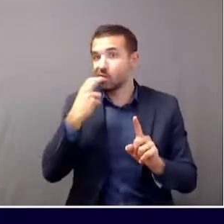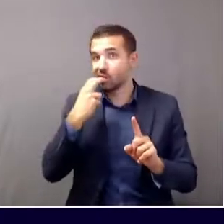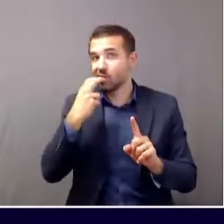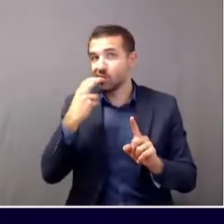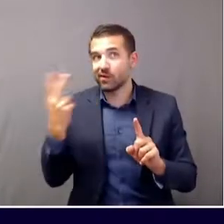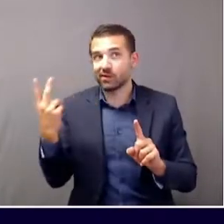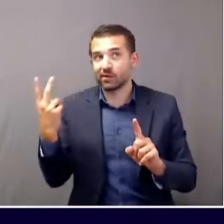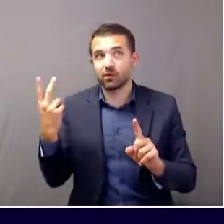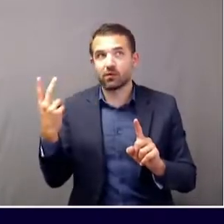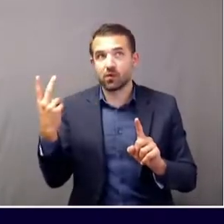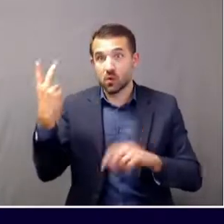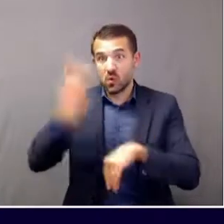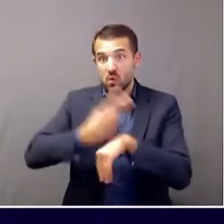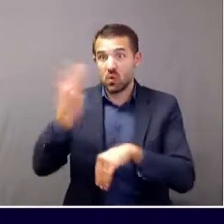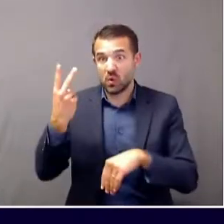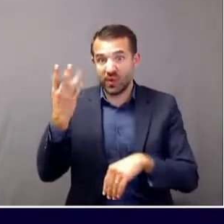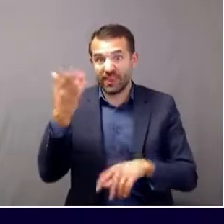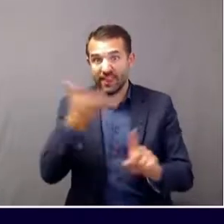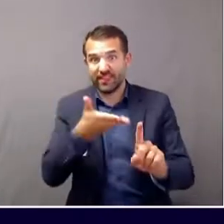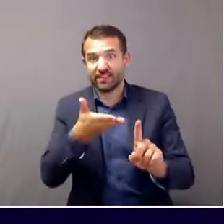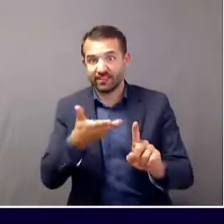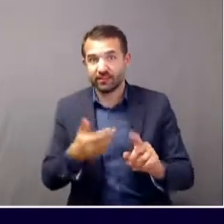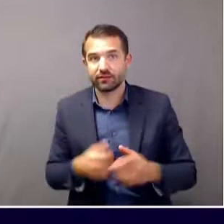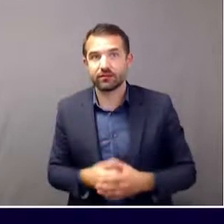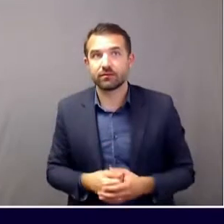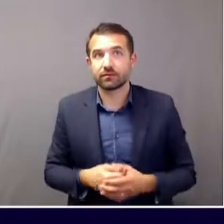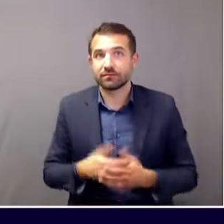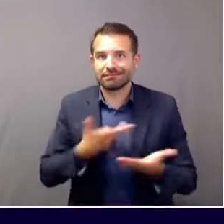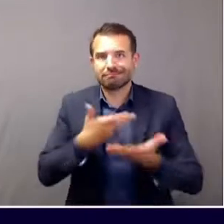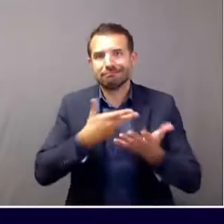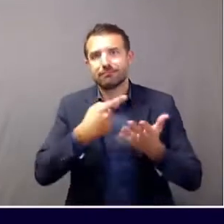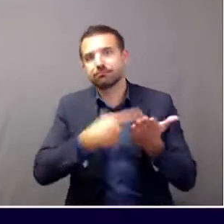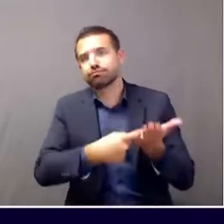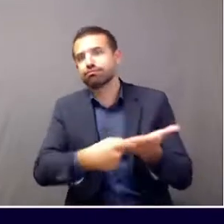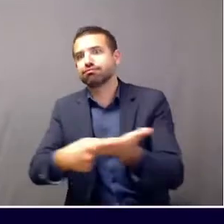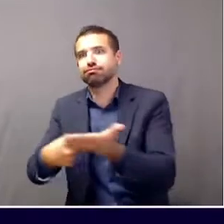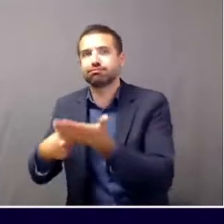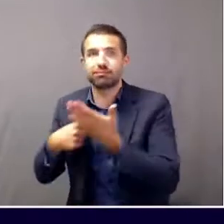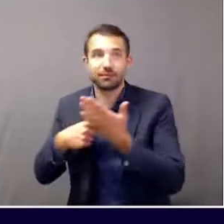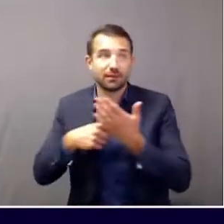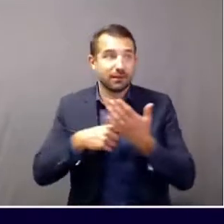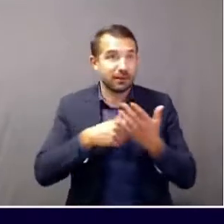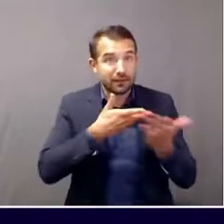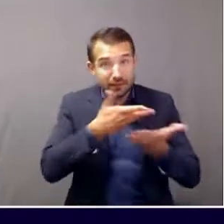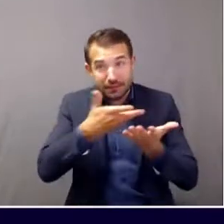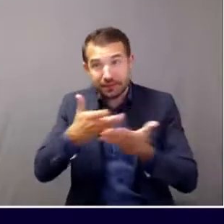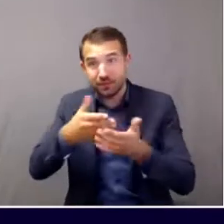into whether this individual